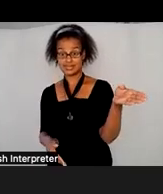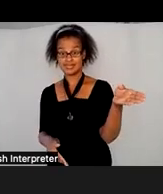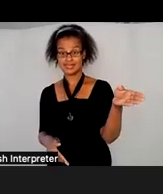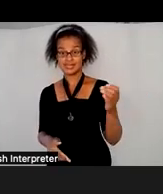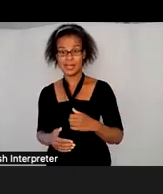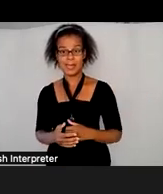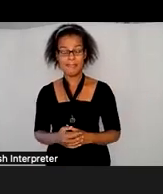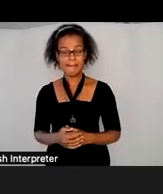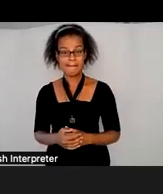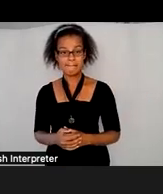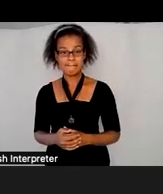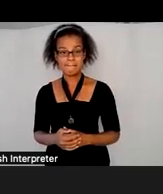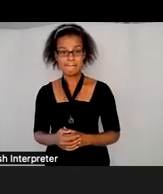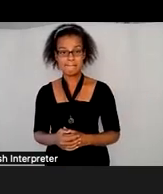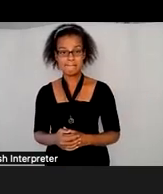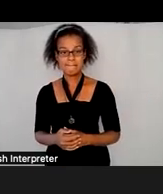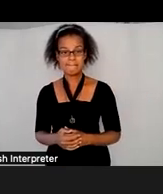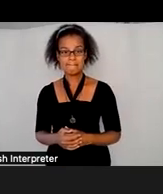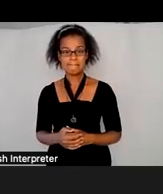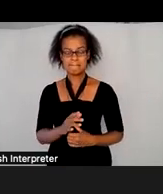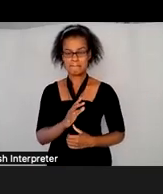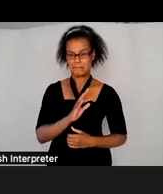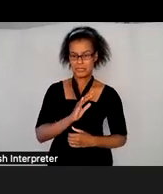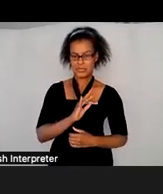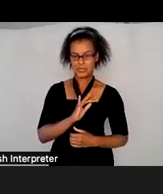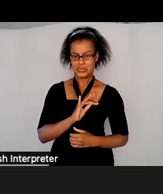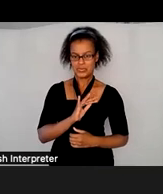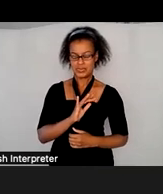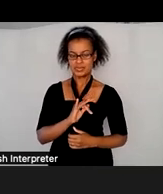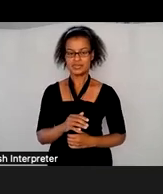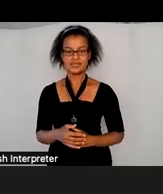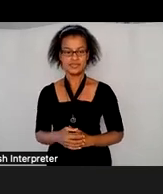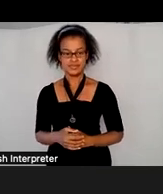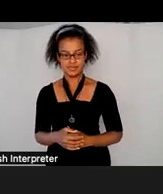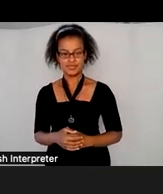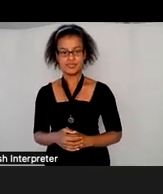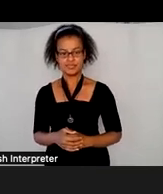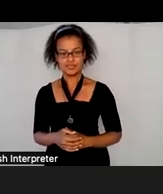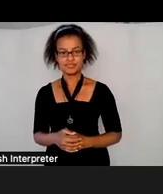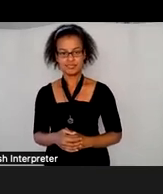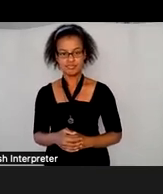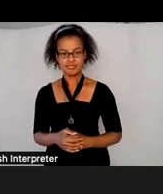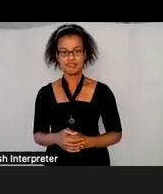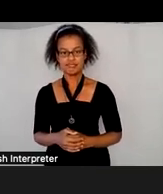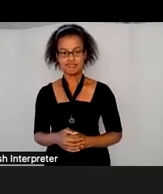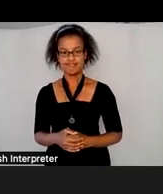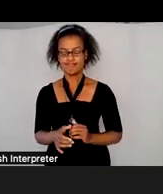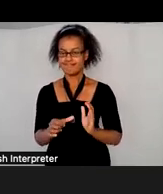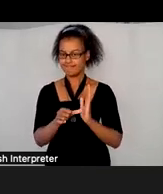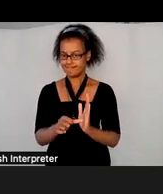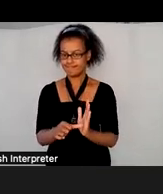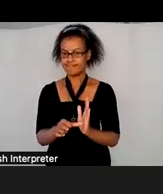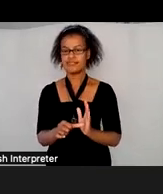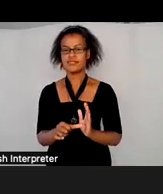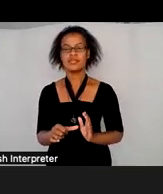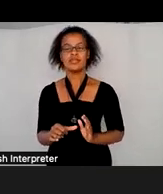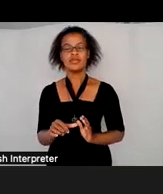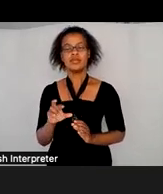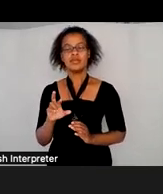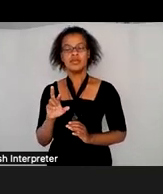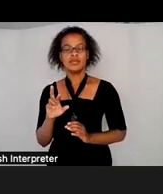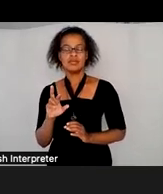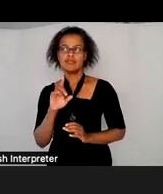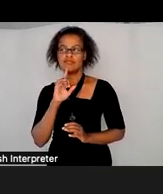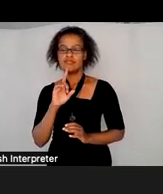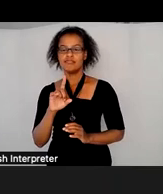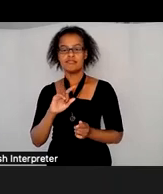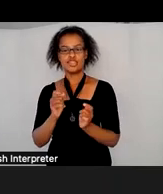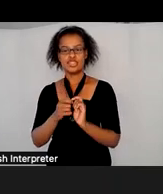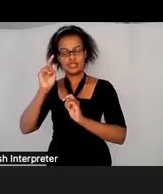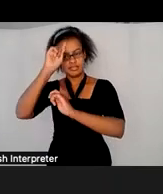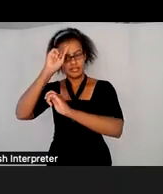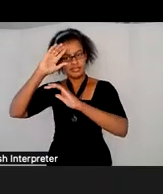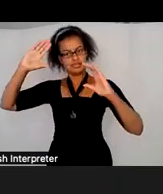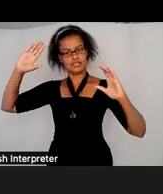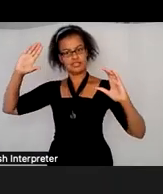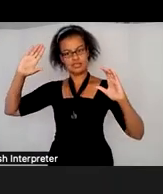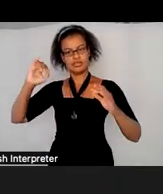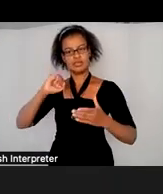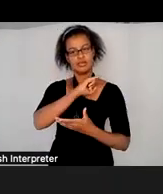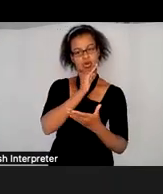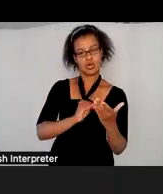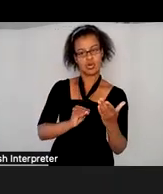And so, again, reimagining what how the arts can play in a setting, like the farm, I think,